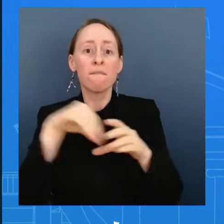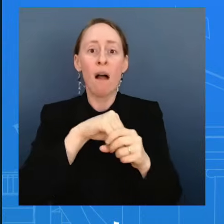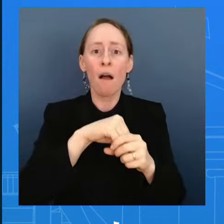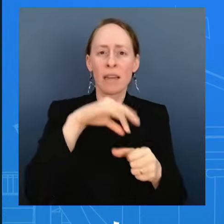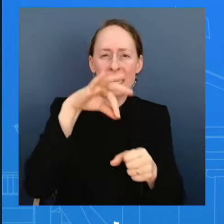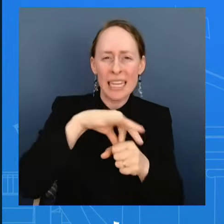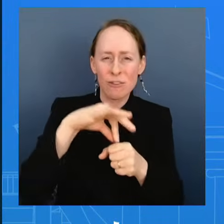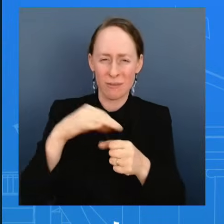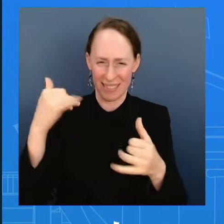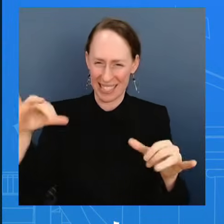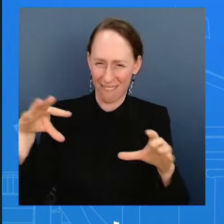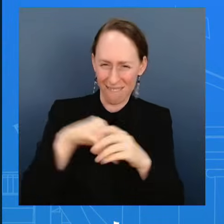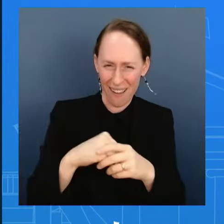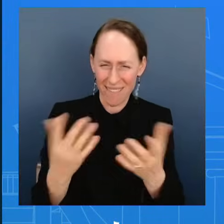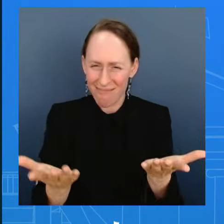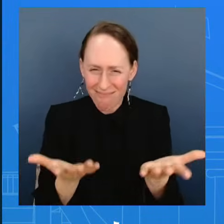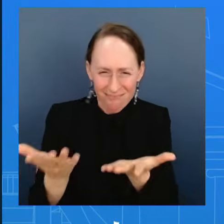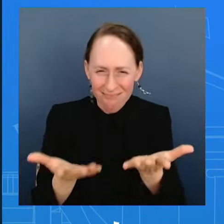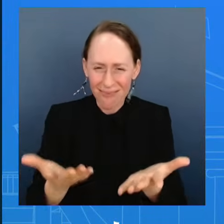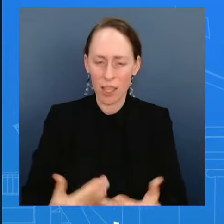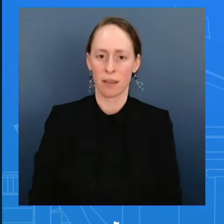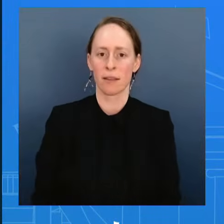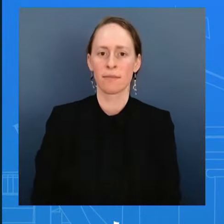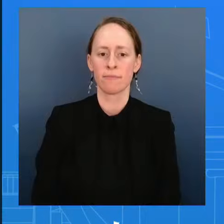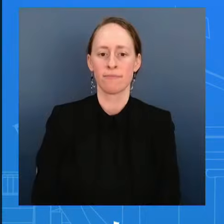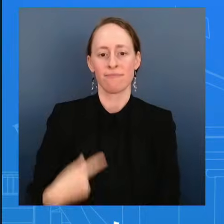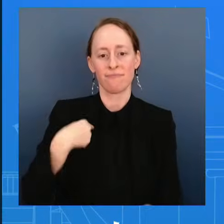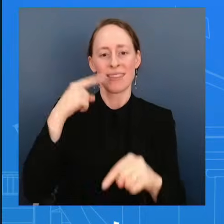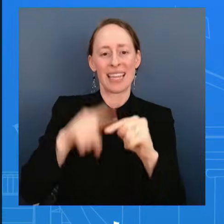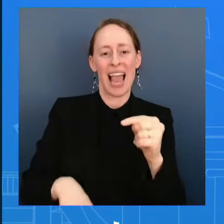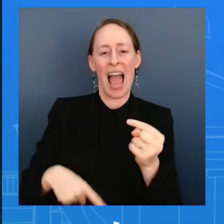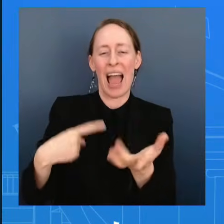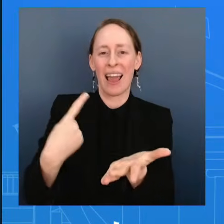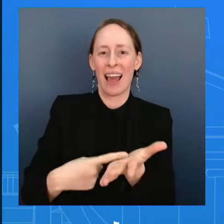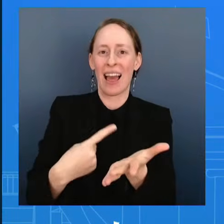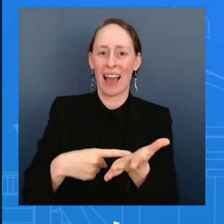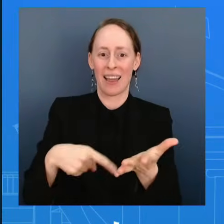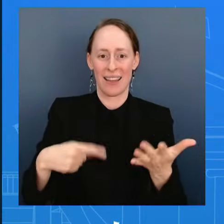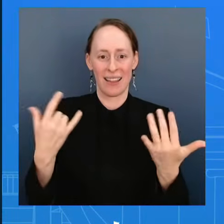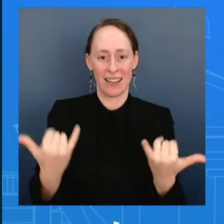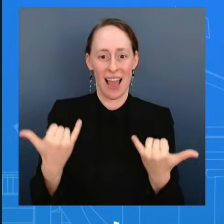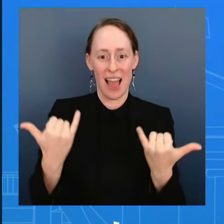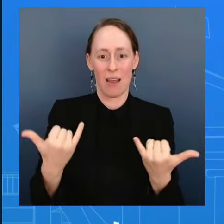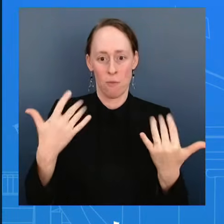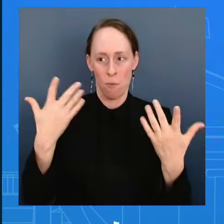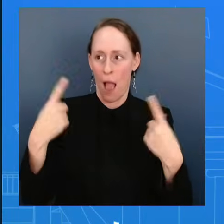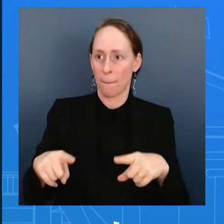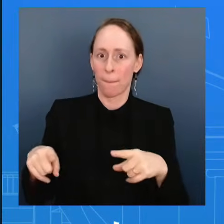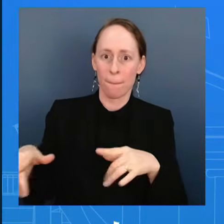when you talk to your partners and allies. This is som- -- a president that has been able to get things done, whether it's lowering tensions